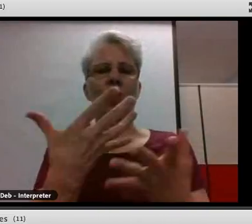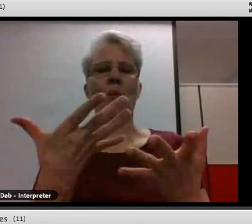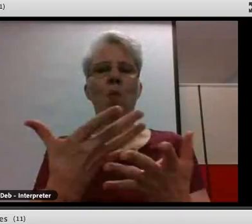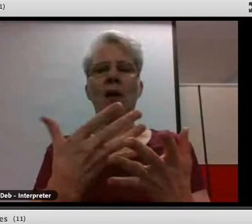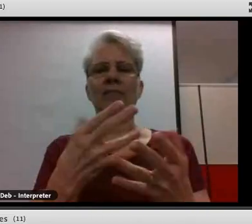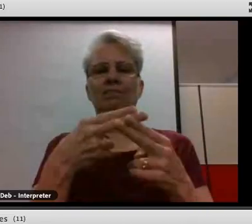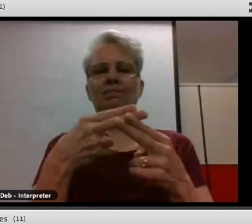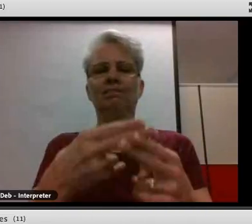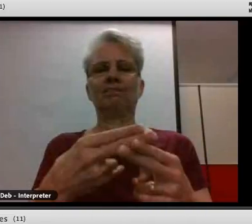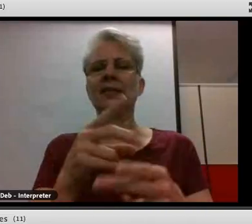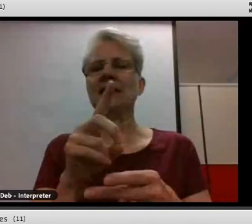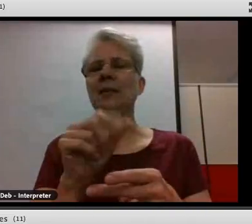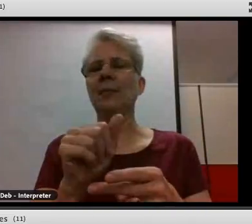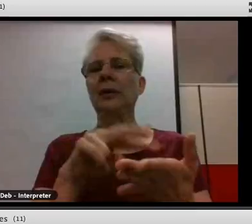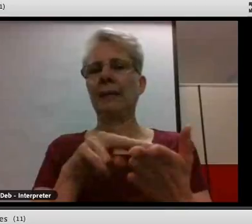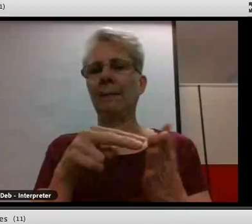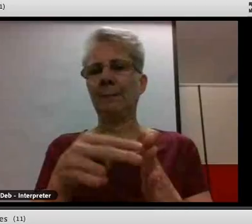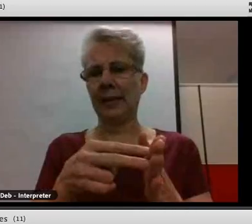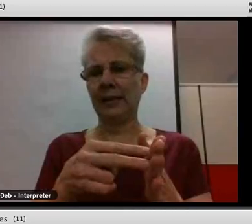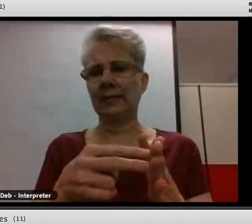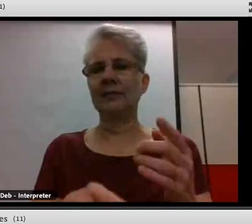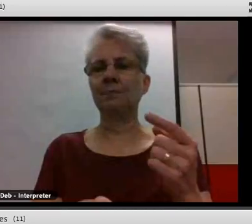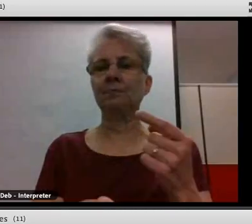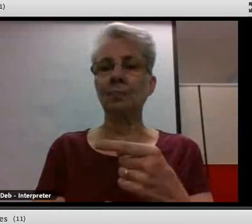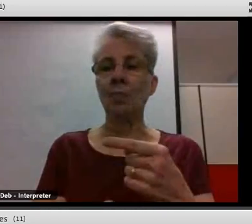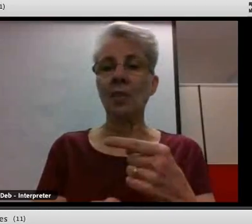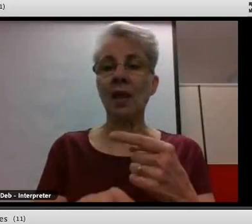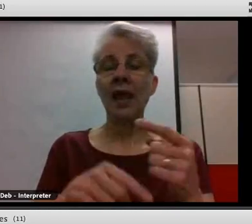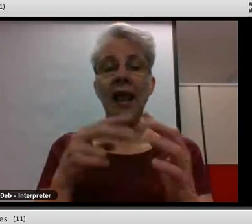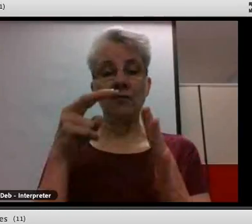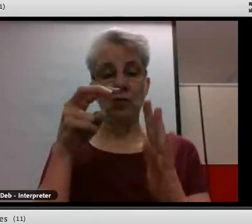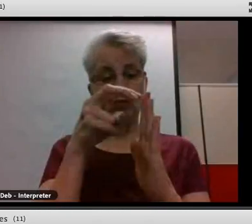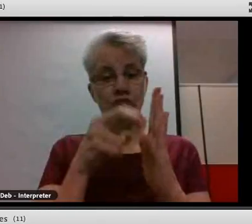And when they talk about major life activities,